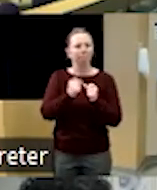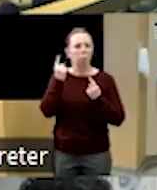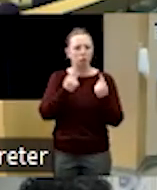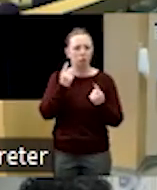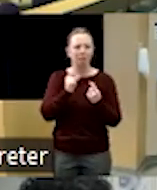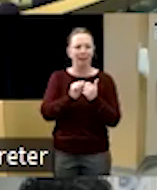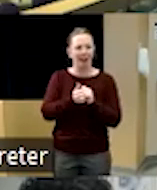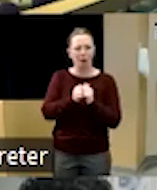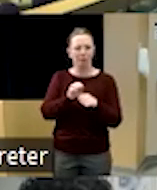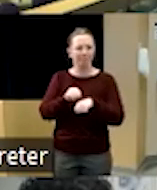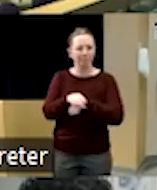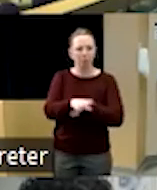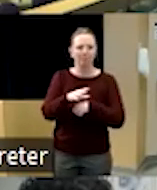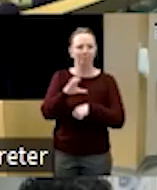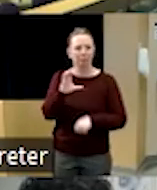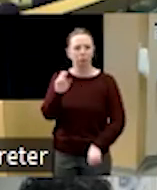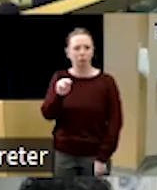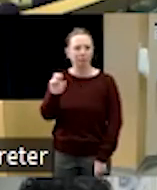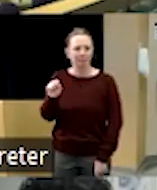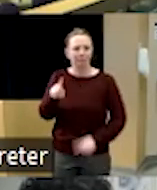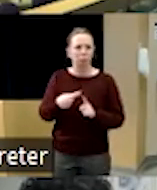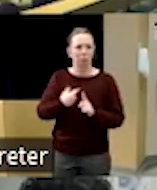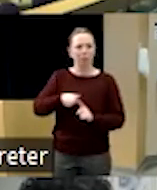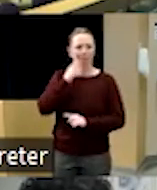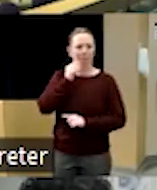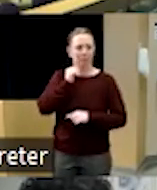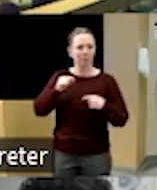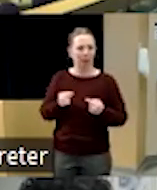feeling of pain and that's actually also part of the collaboration that we're having with Rochester